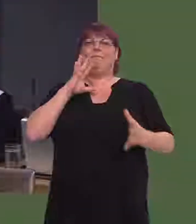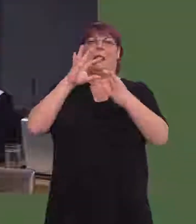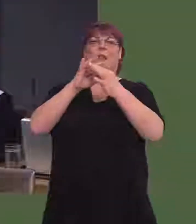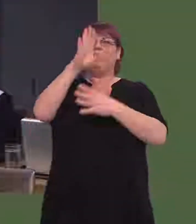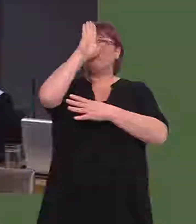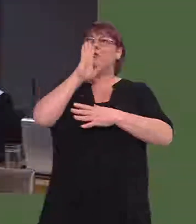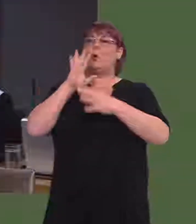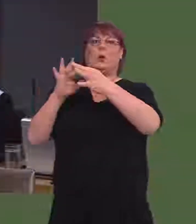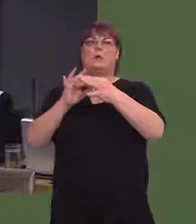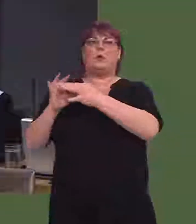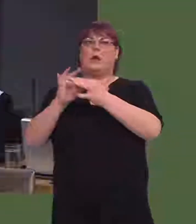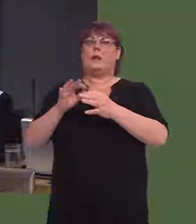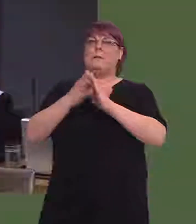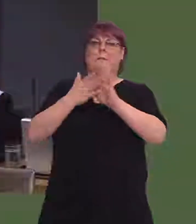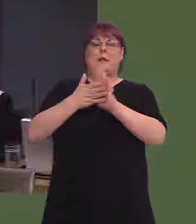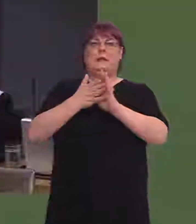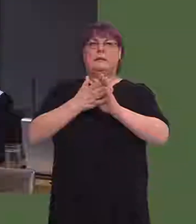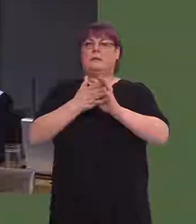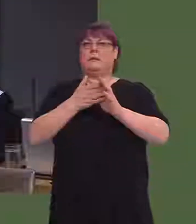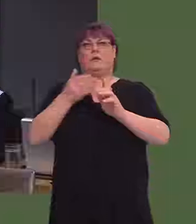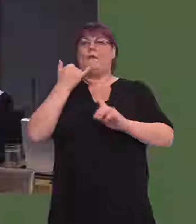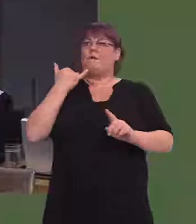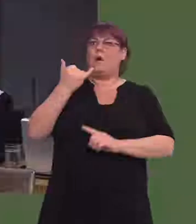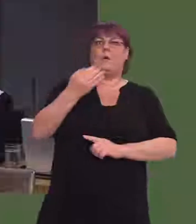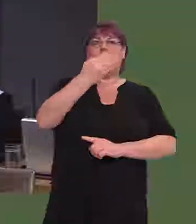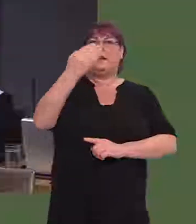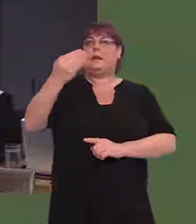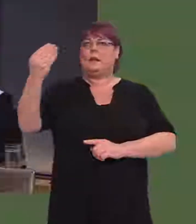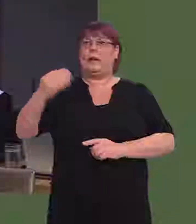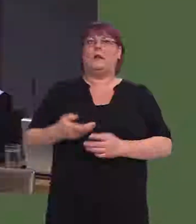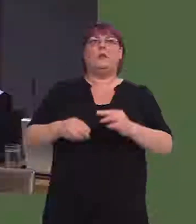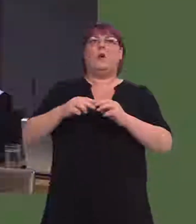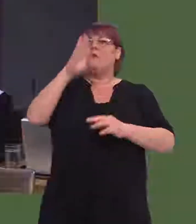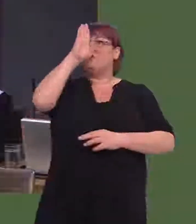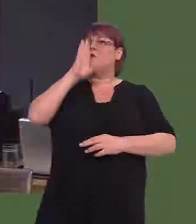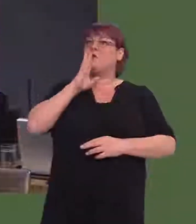encouraging people to phone 999. The slogan is 'when strokes strike, act FAST'.